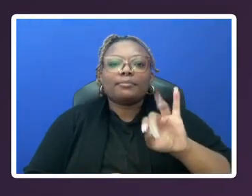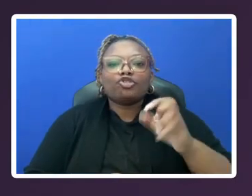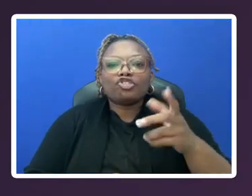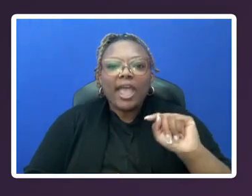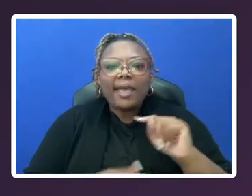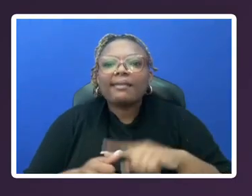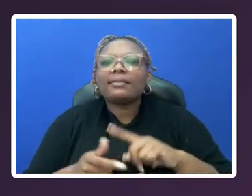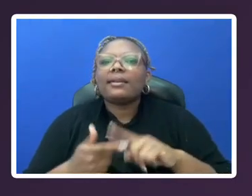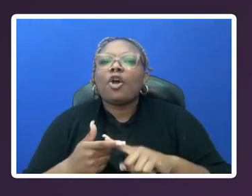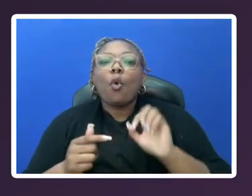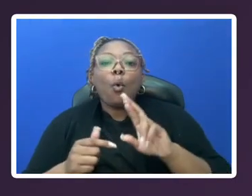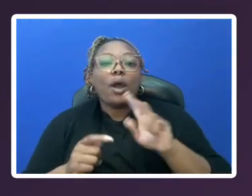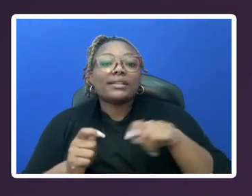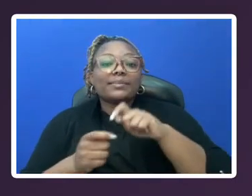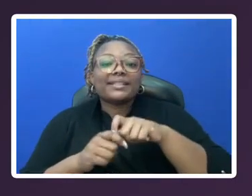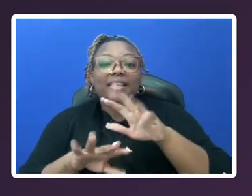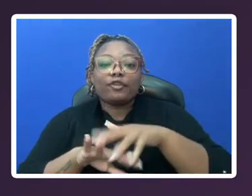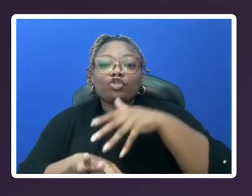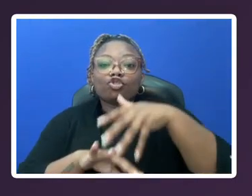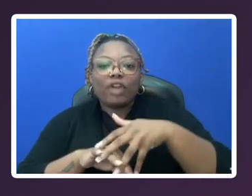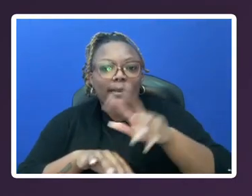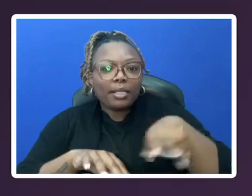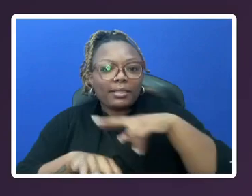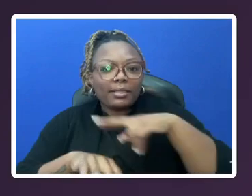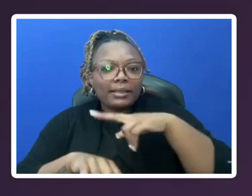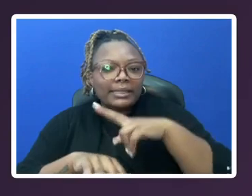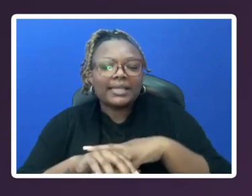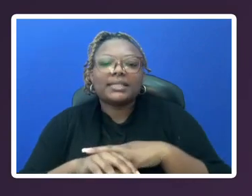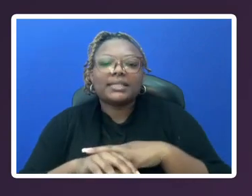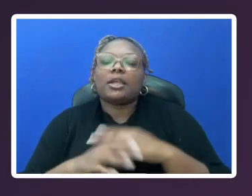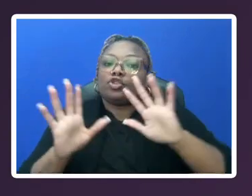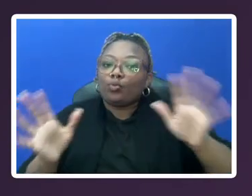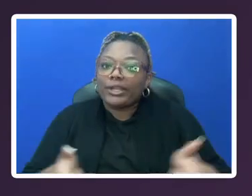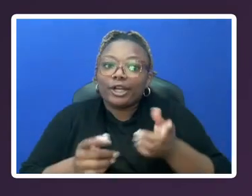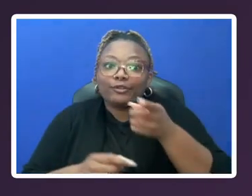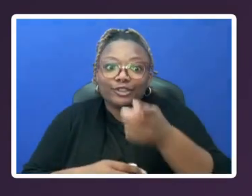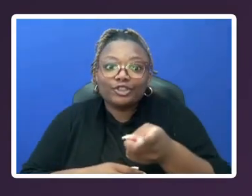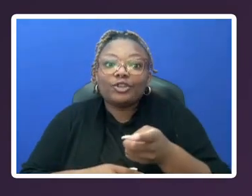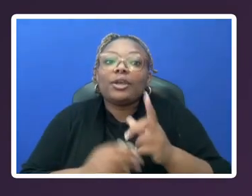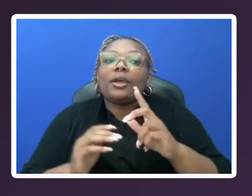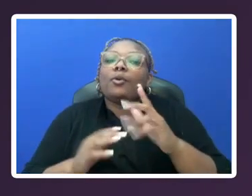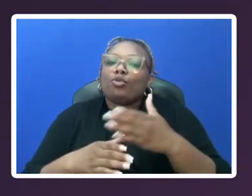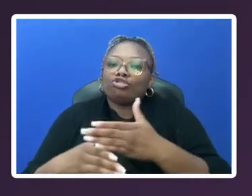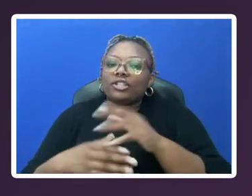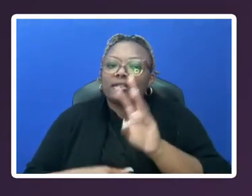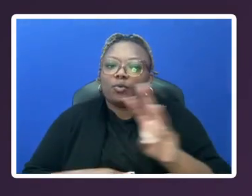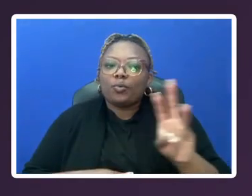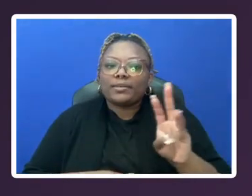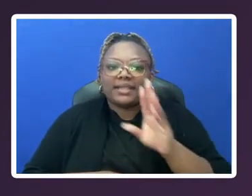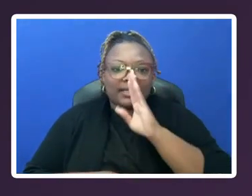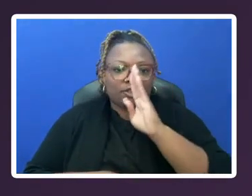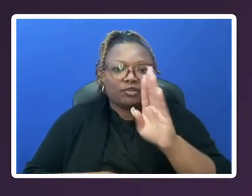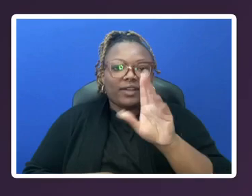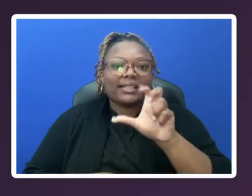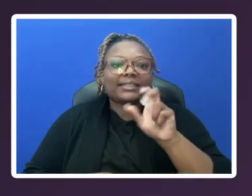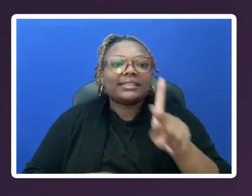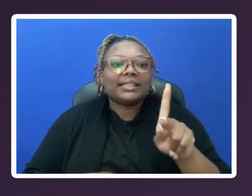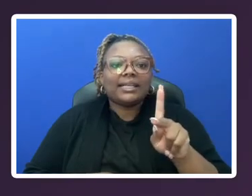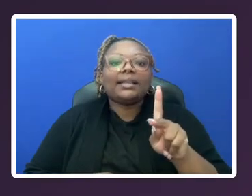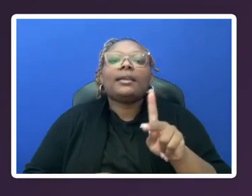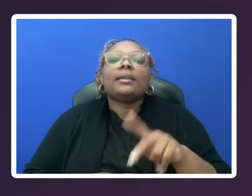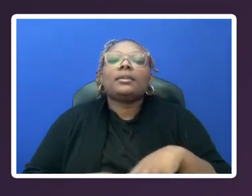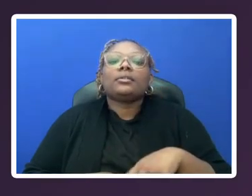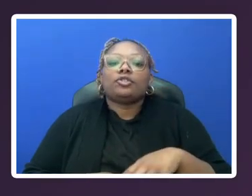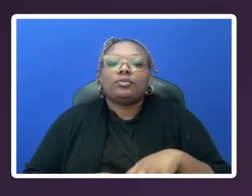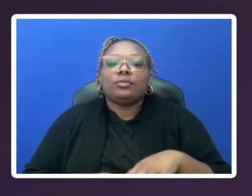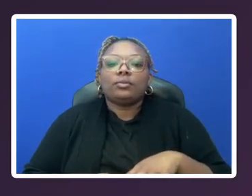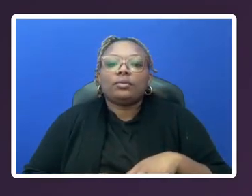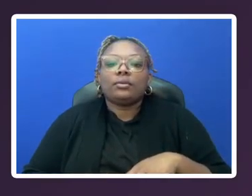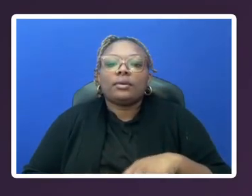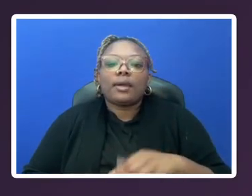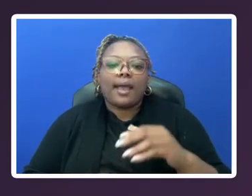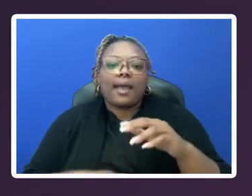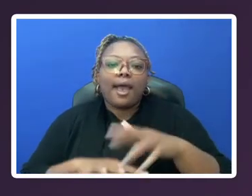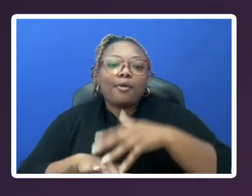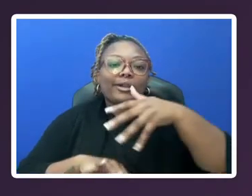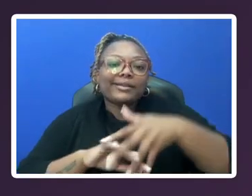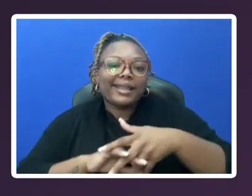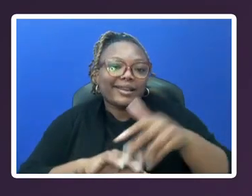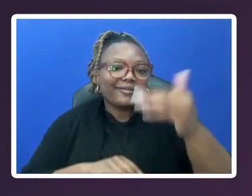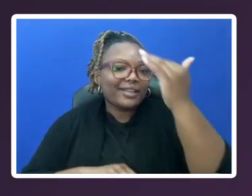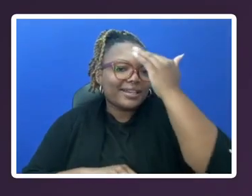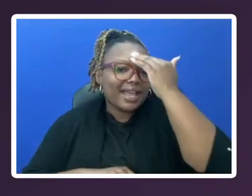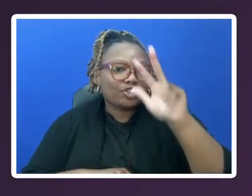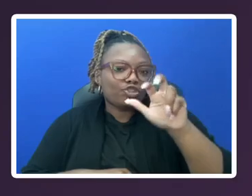you, and we'll share, of course, the website directly to our Native Knowledge 360 website.